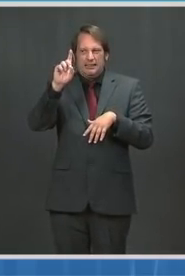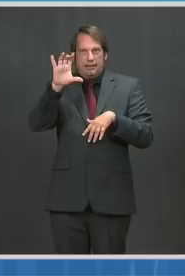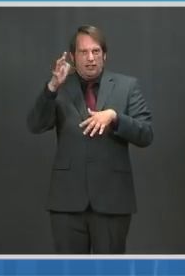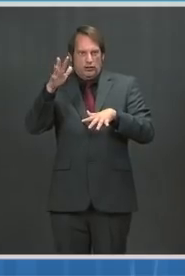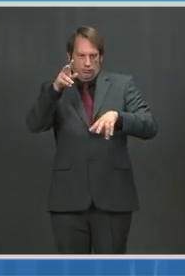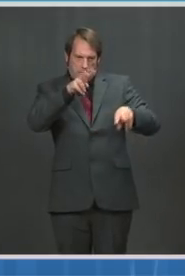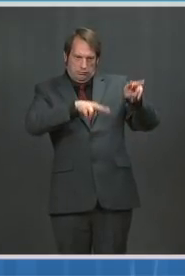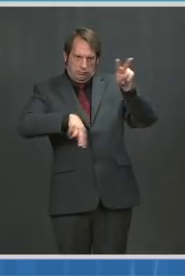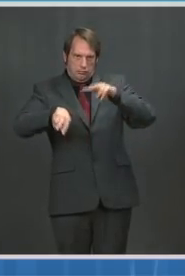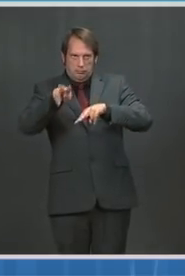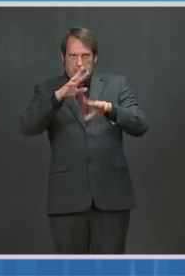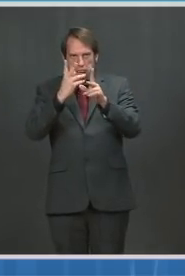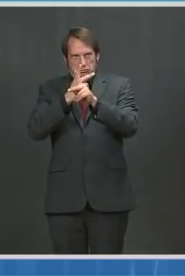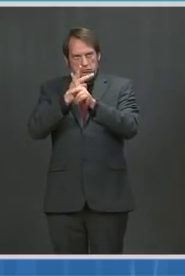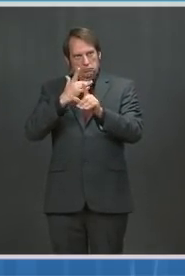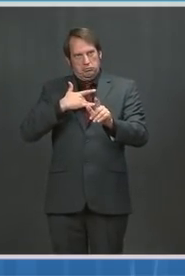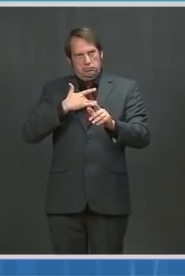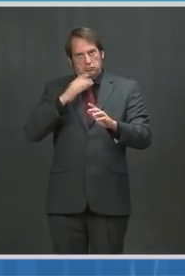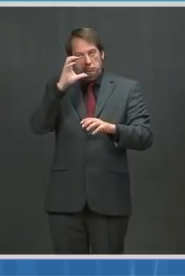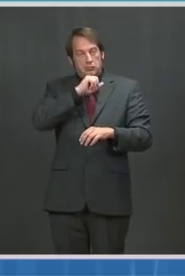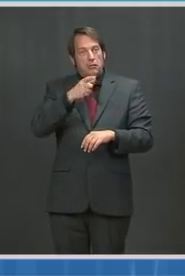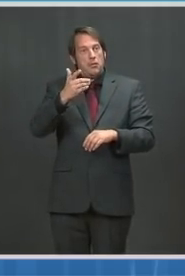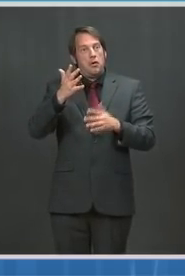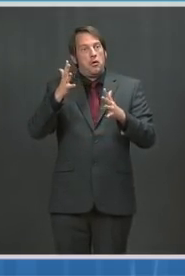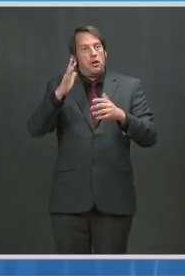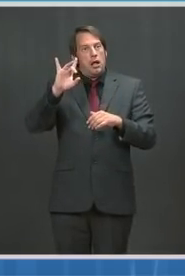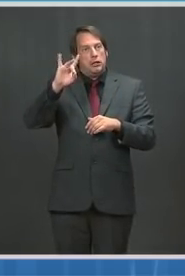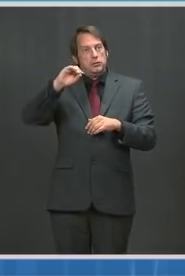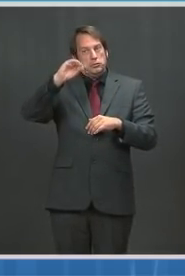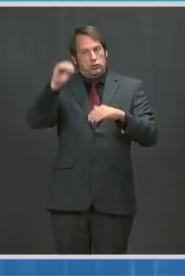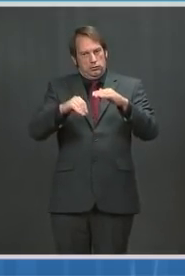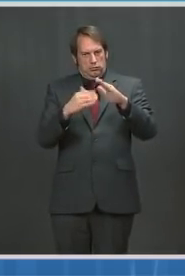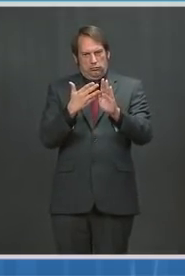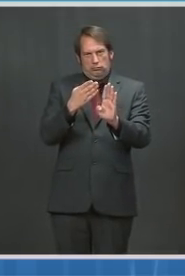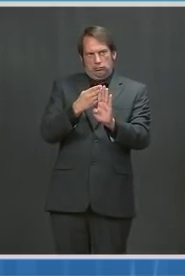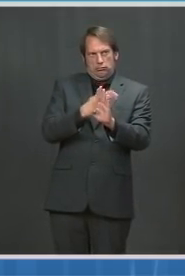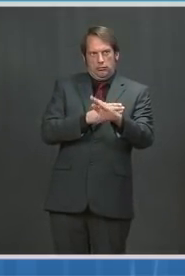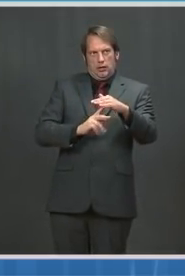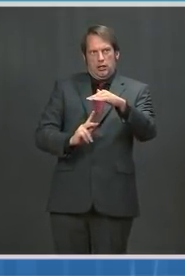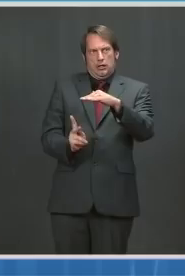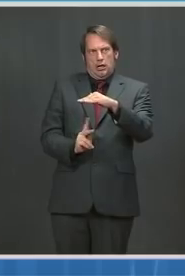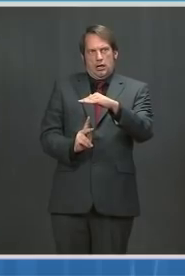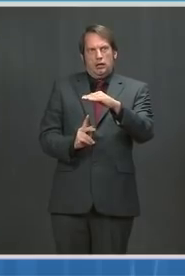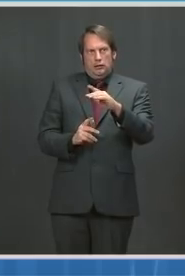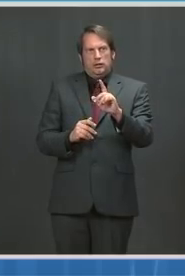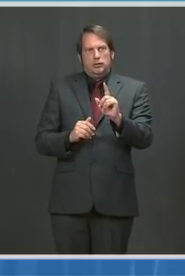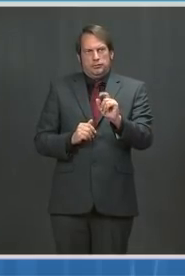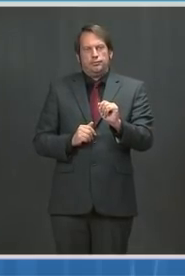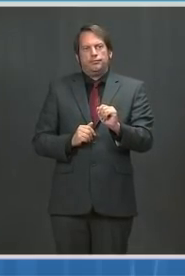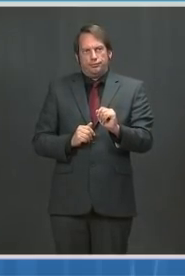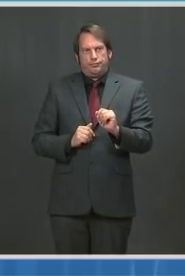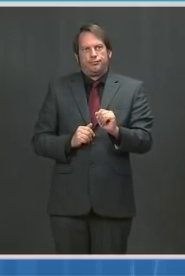of pre-K through 12th grade teachers, school staff, and childcare workers received at least one shot.